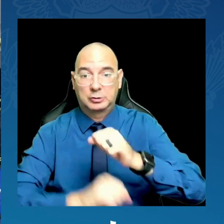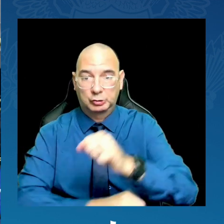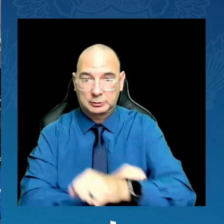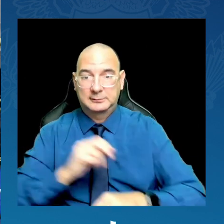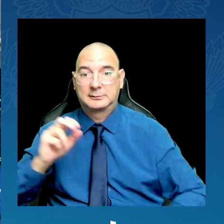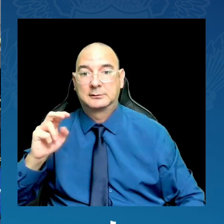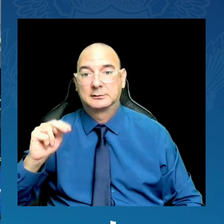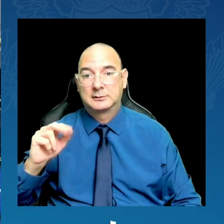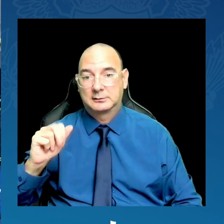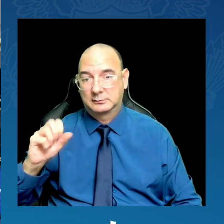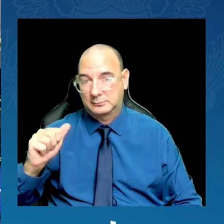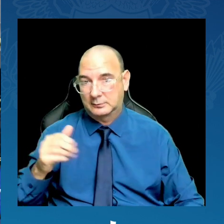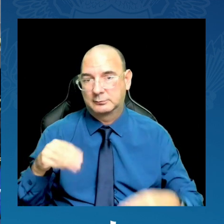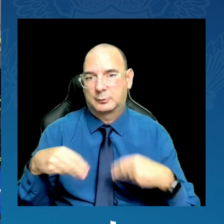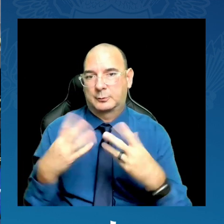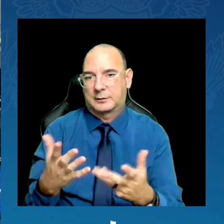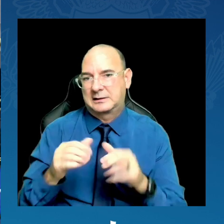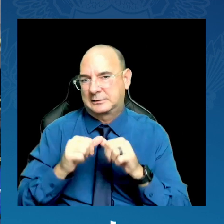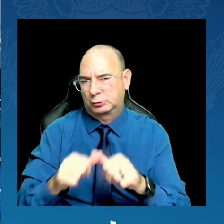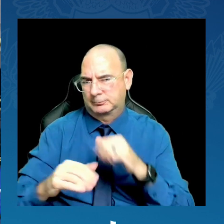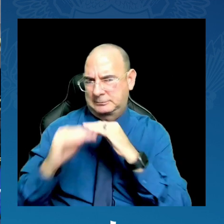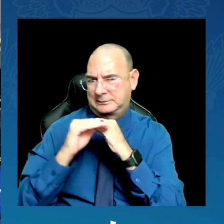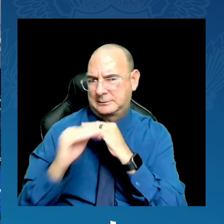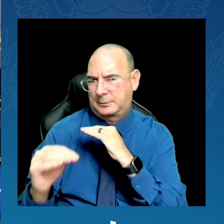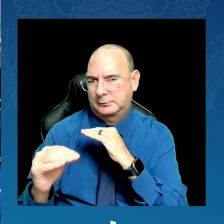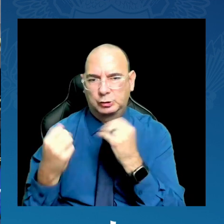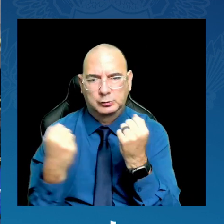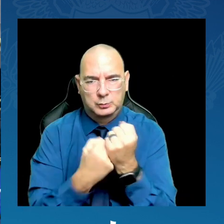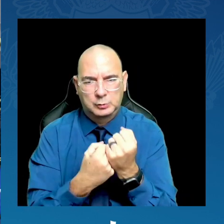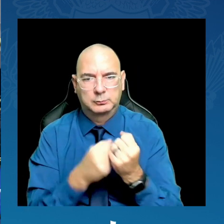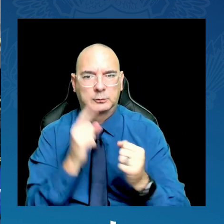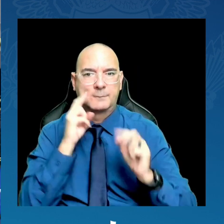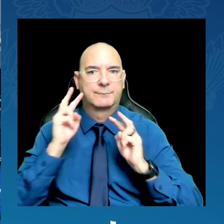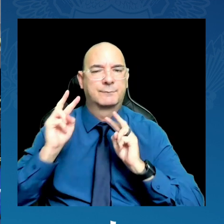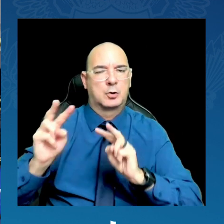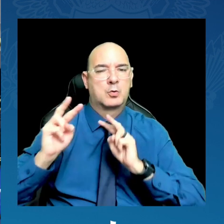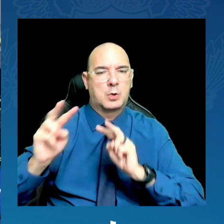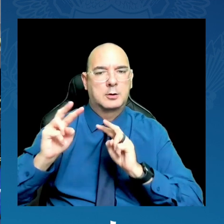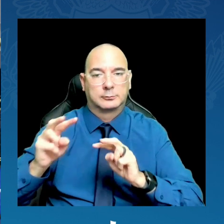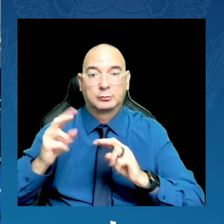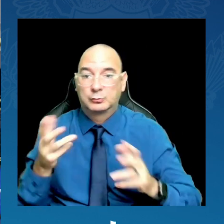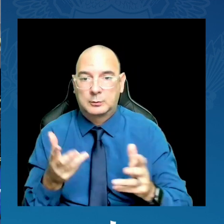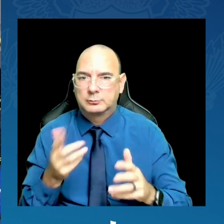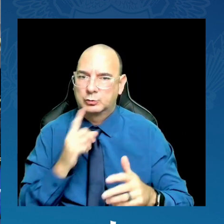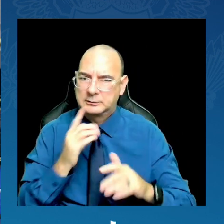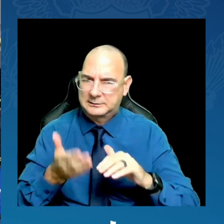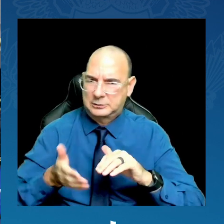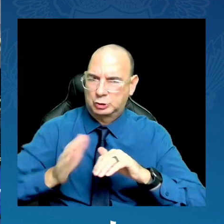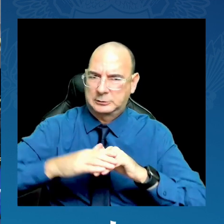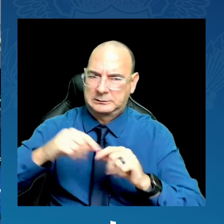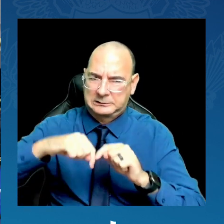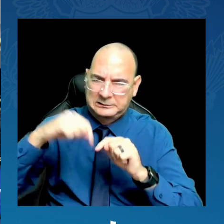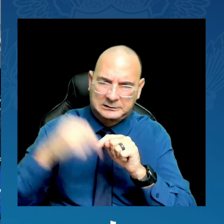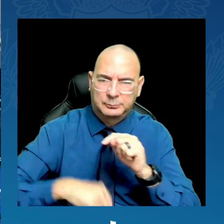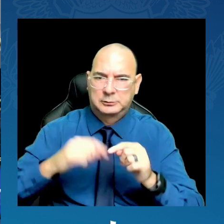And I look forward to continuing to deepen these significant relationships with both industry and the federal government.